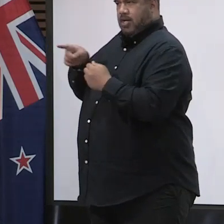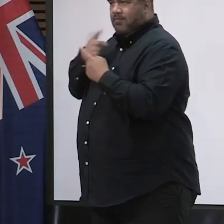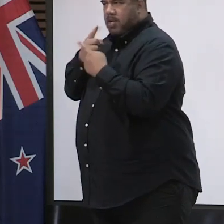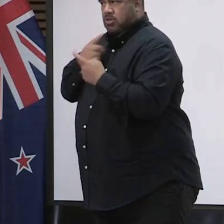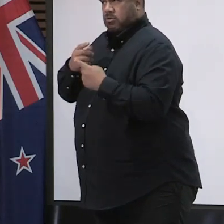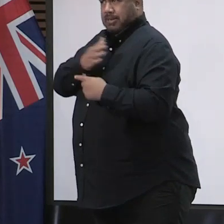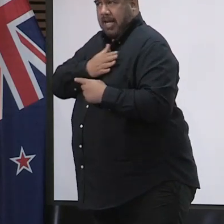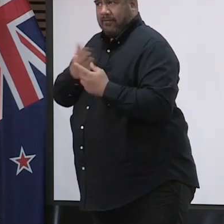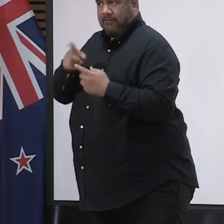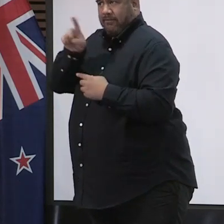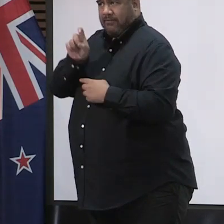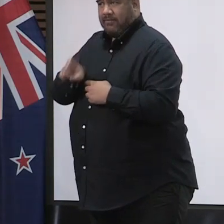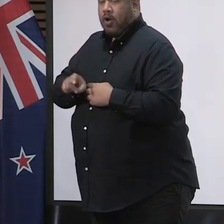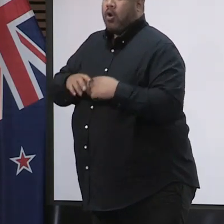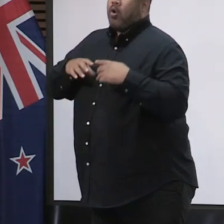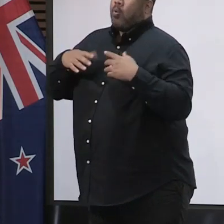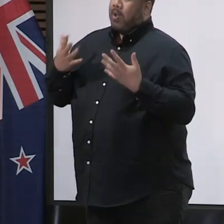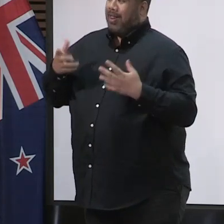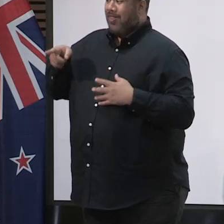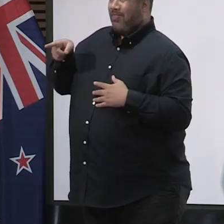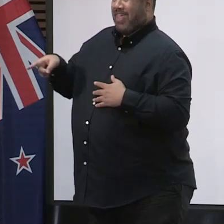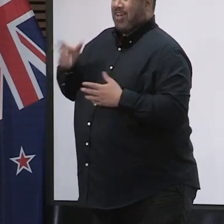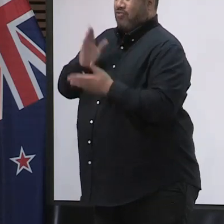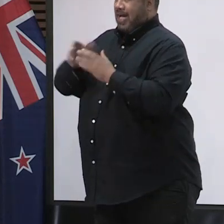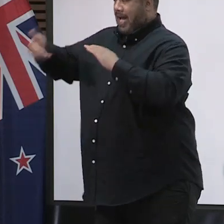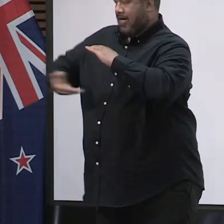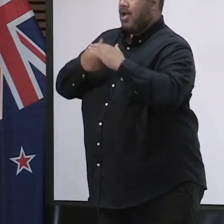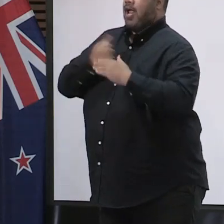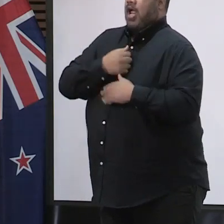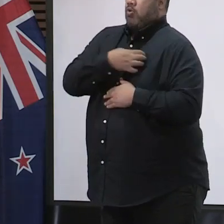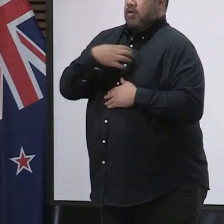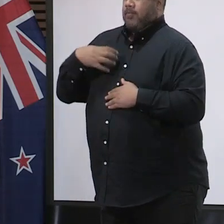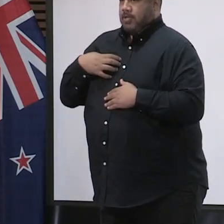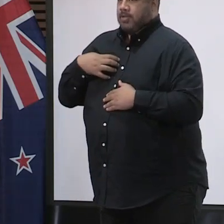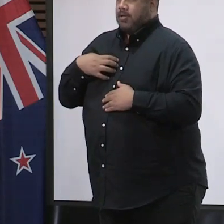Amazon web services is an all of government server we have